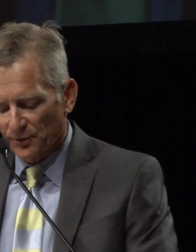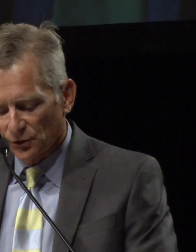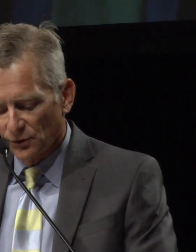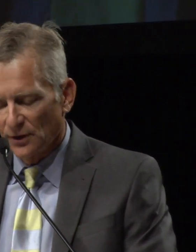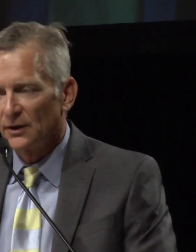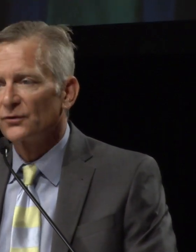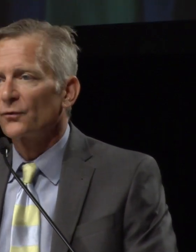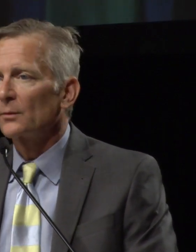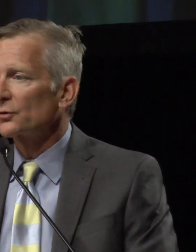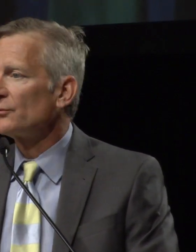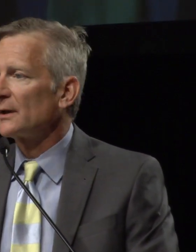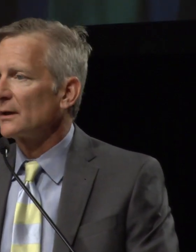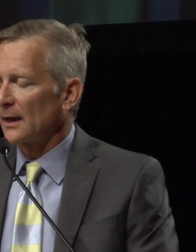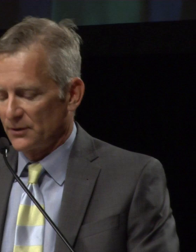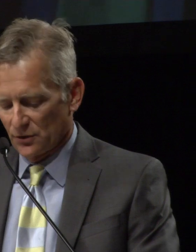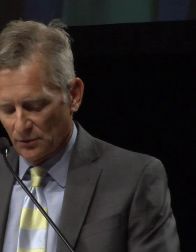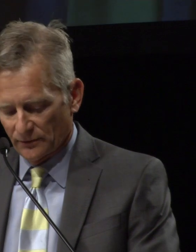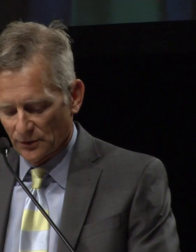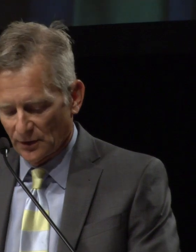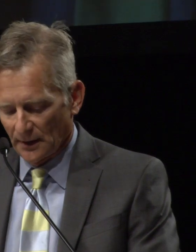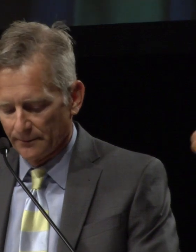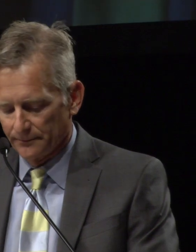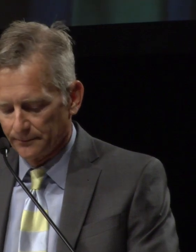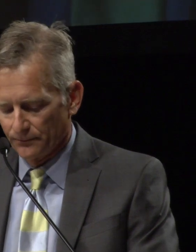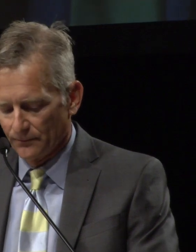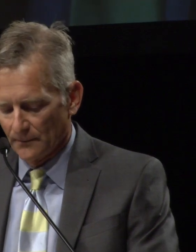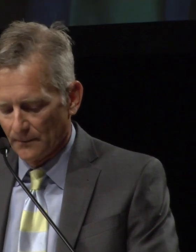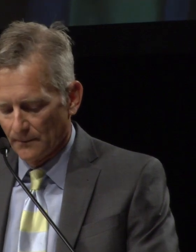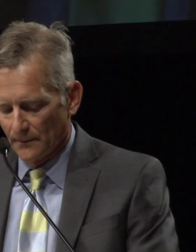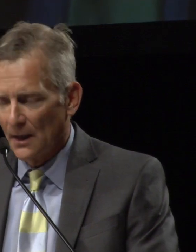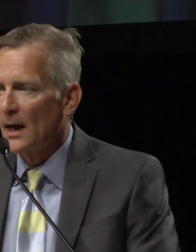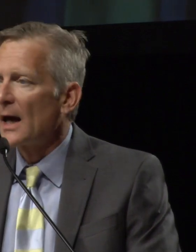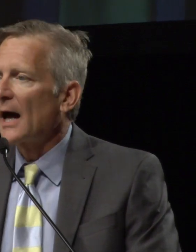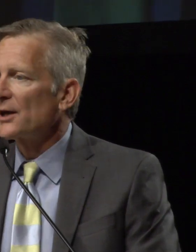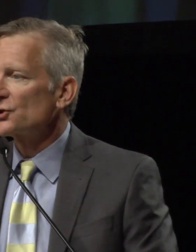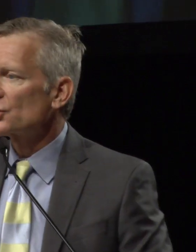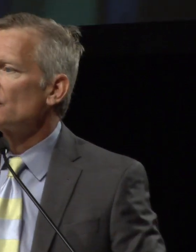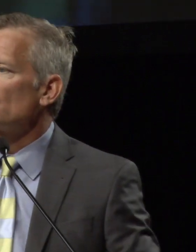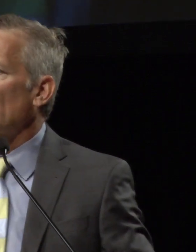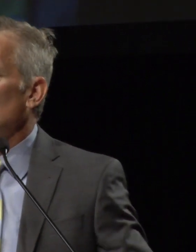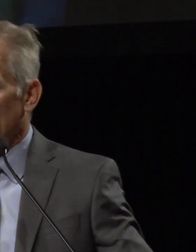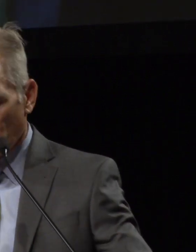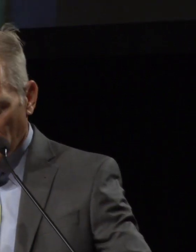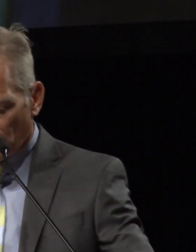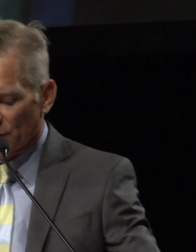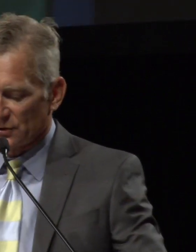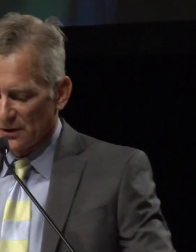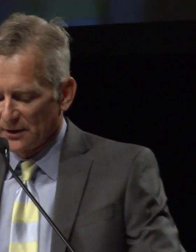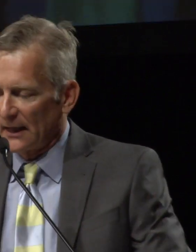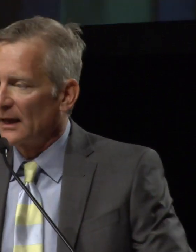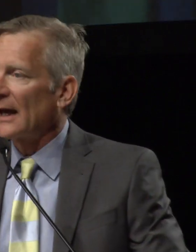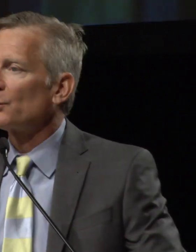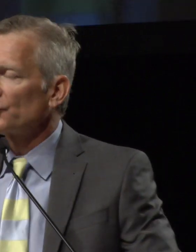OPPORTUNITIES FOR IMPROVEMENT AT THIS UNIVERSITY. I ASSURE YOU THAT WE HAVE BEEN IMMERSED IN THE DATA AND WILL